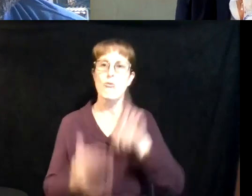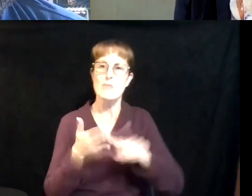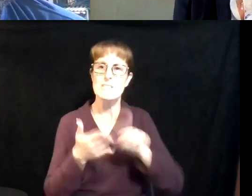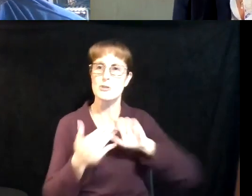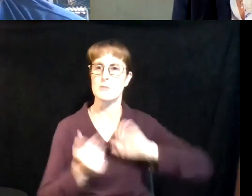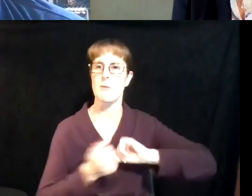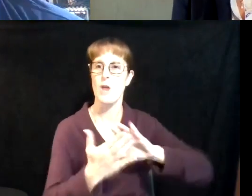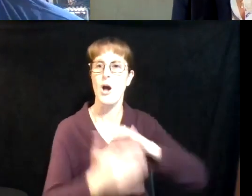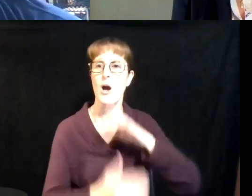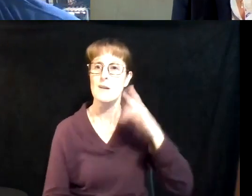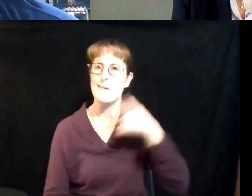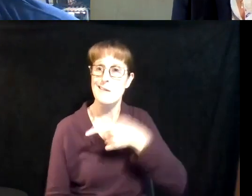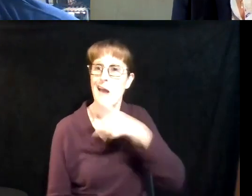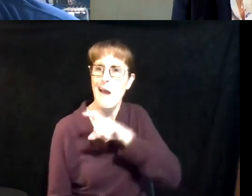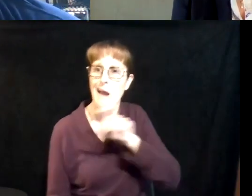but it seems to capture this